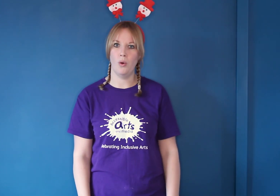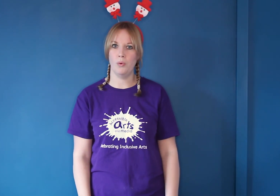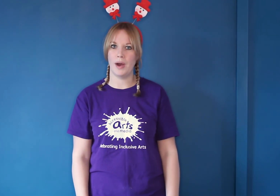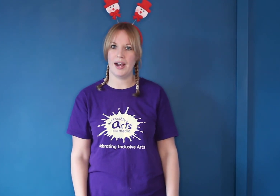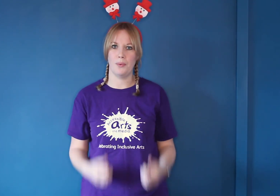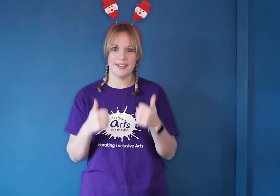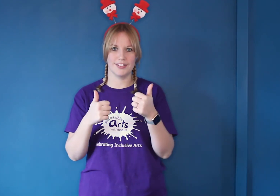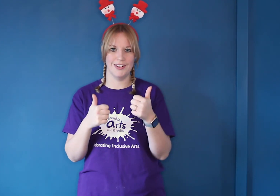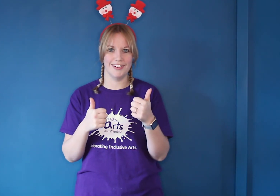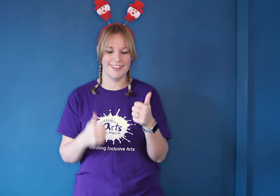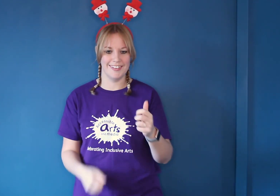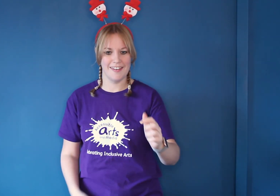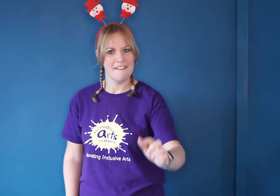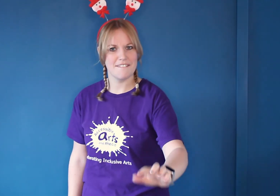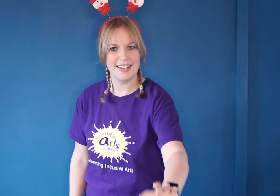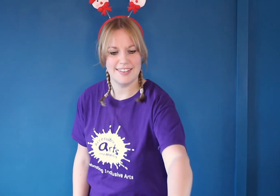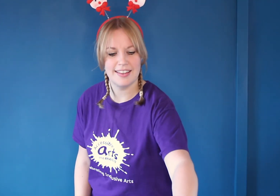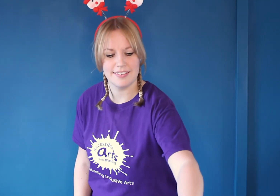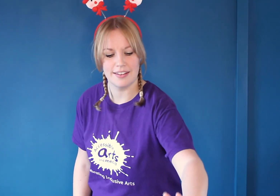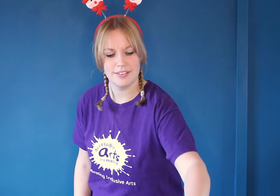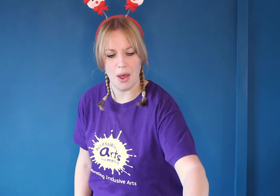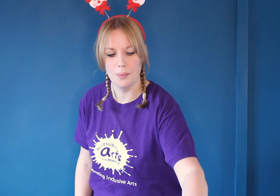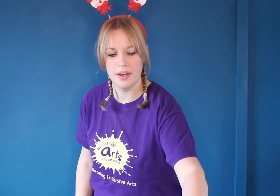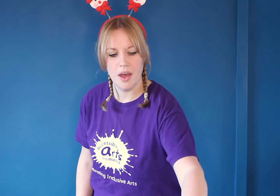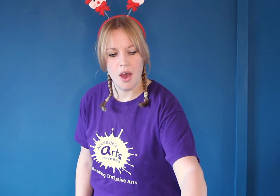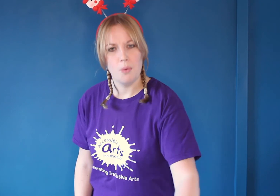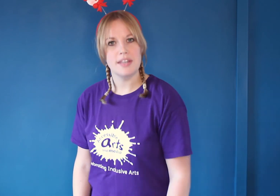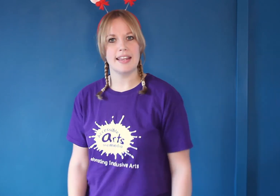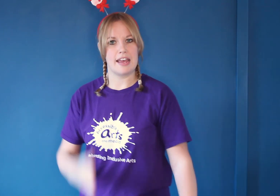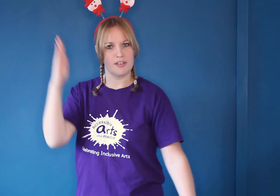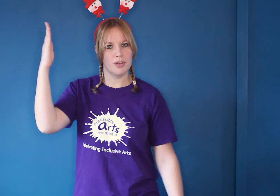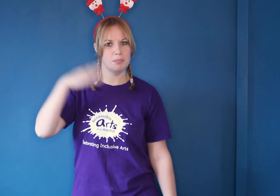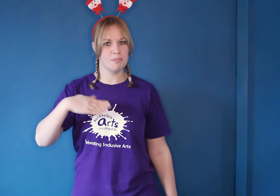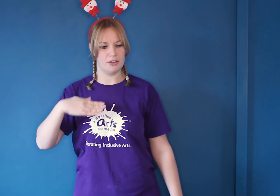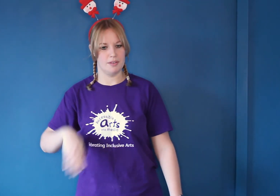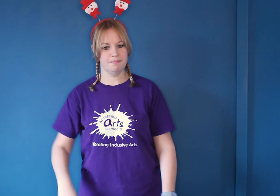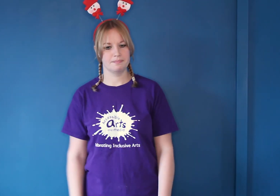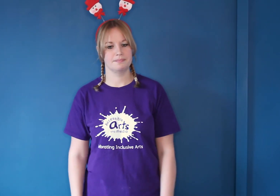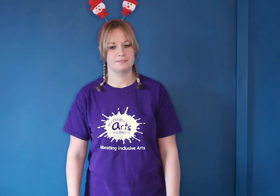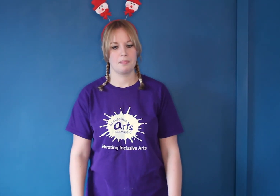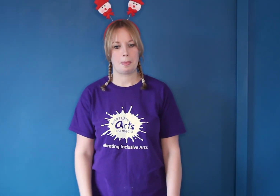Oh wow well done. Fantastic. So, we sing it from top to bottom.